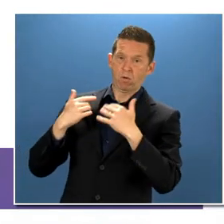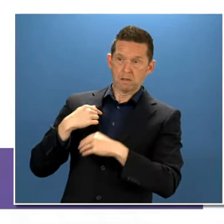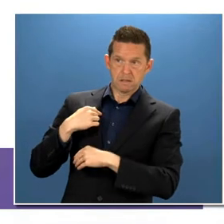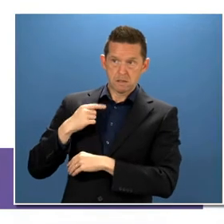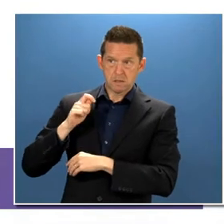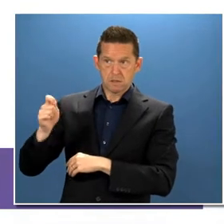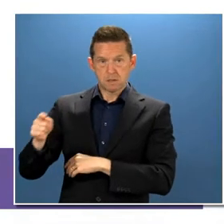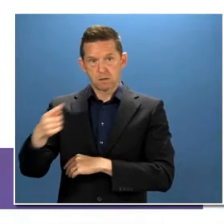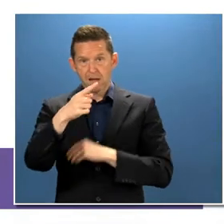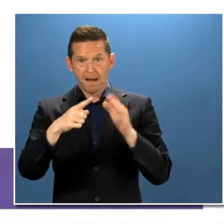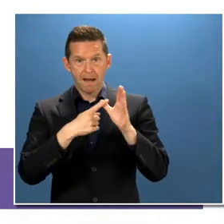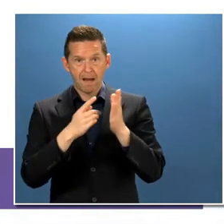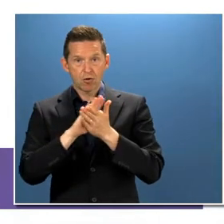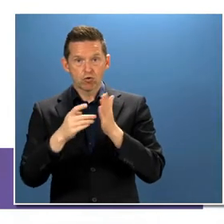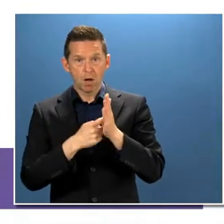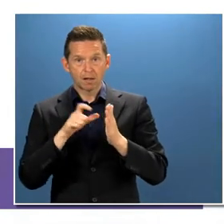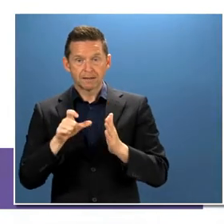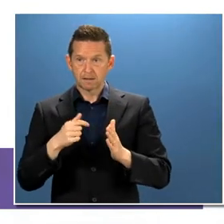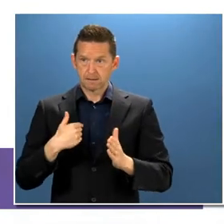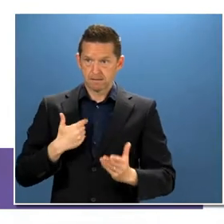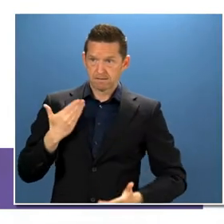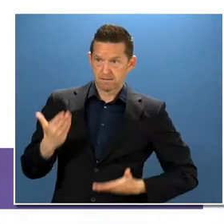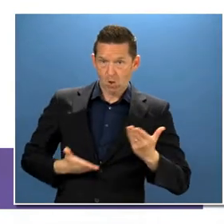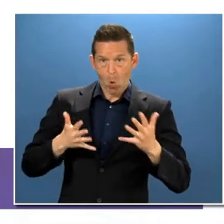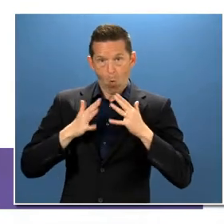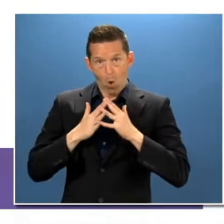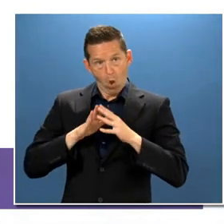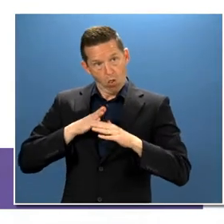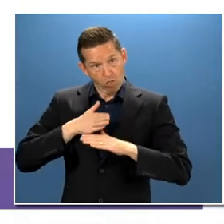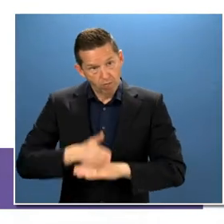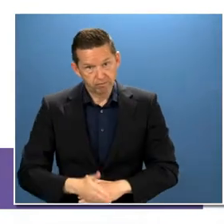get justifies the effort to make that complaint.